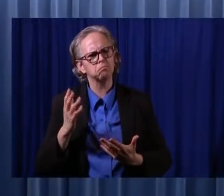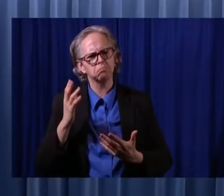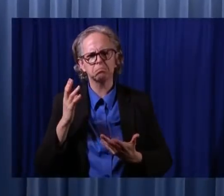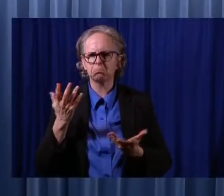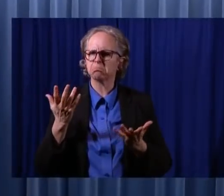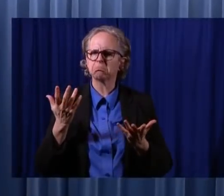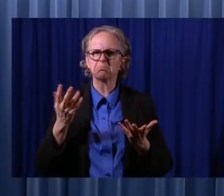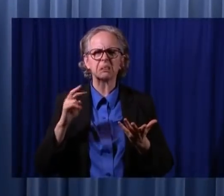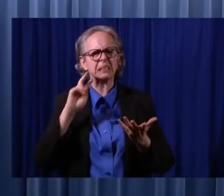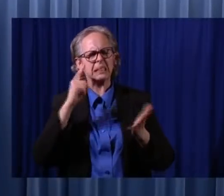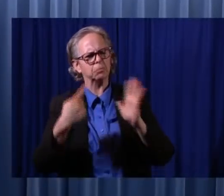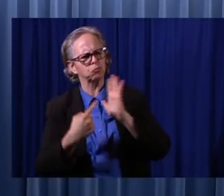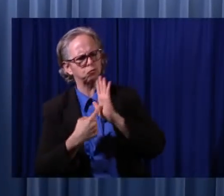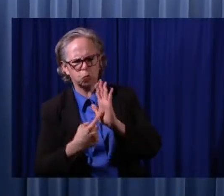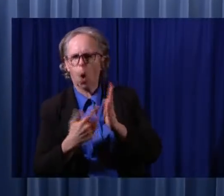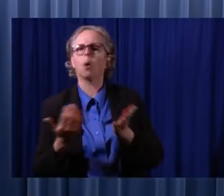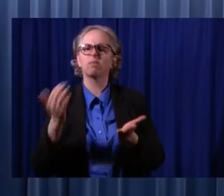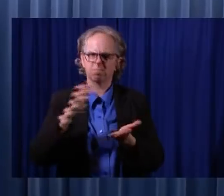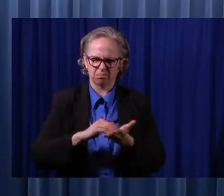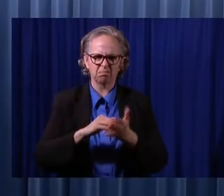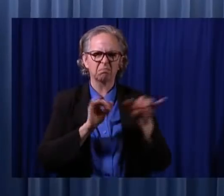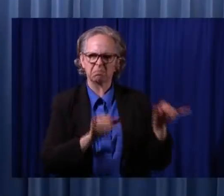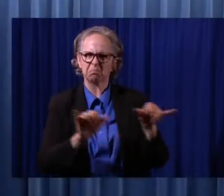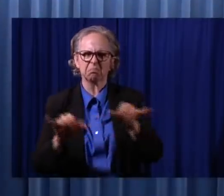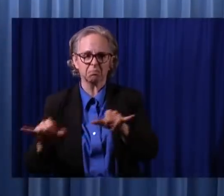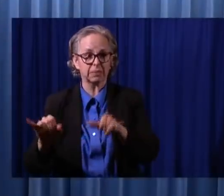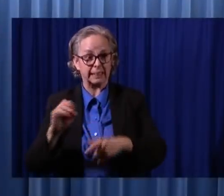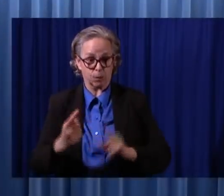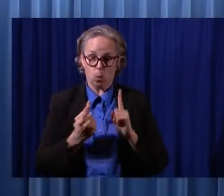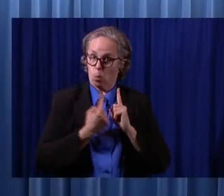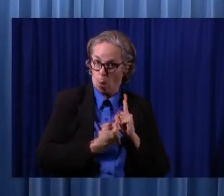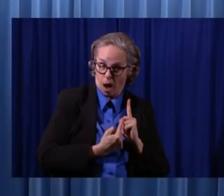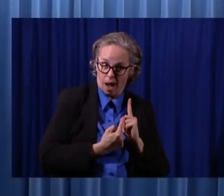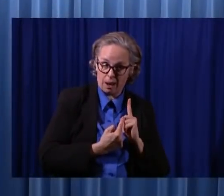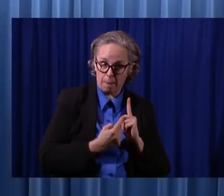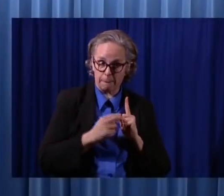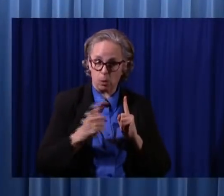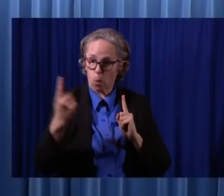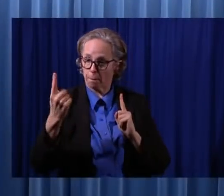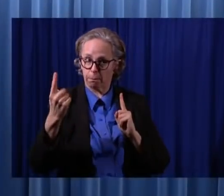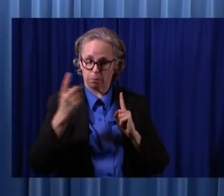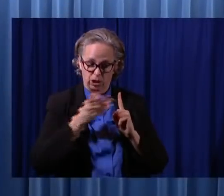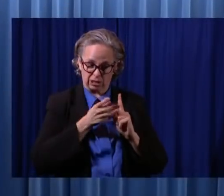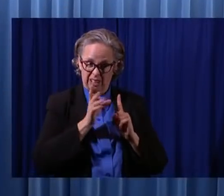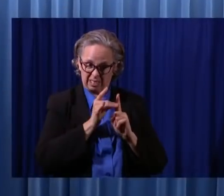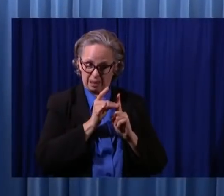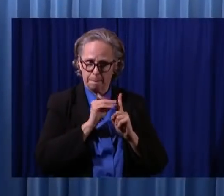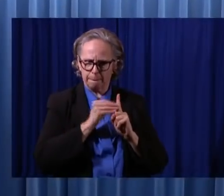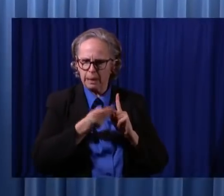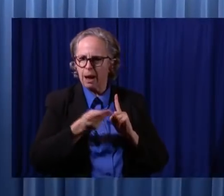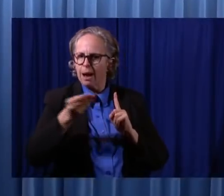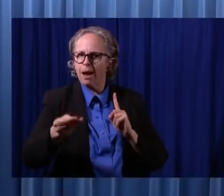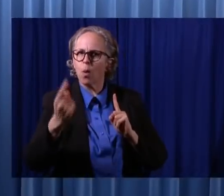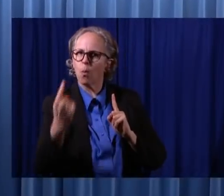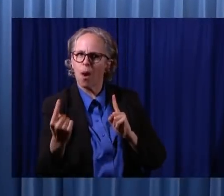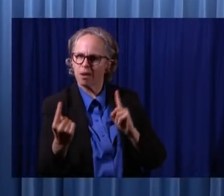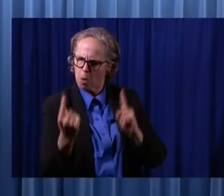POINT 87 IN CENTRAL OHIO IS .93. SO NONE OF THESE ARE REALLY